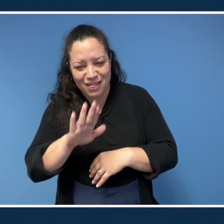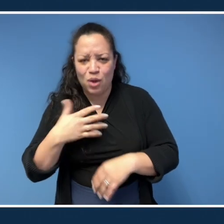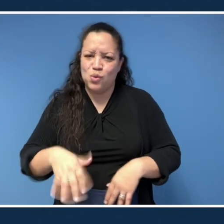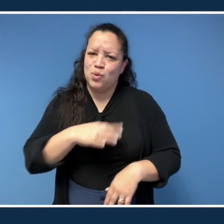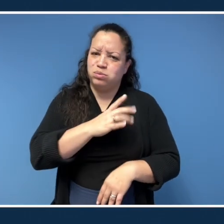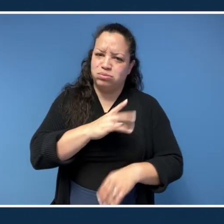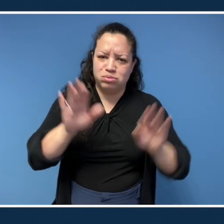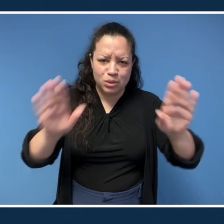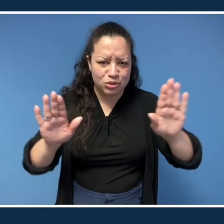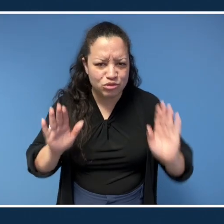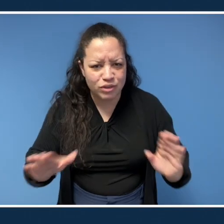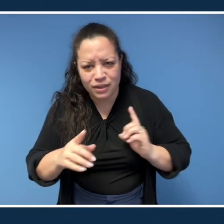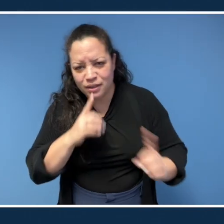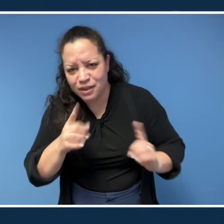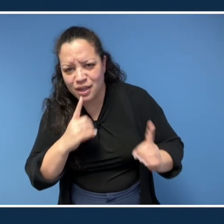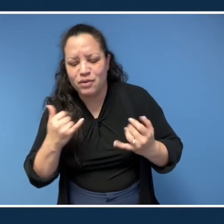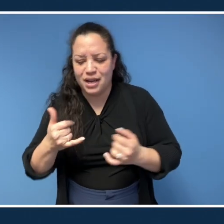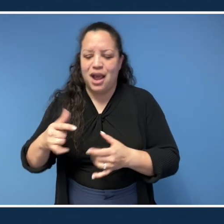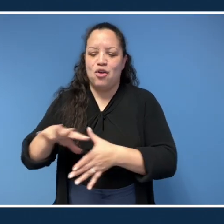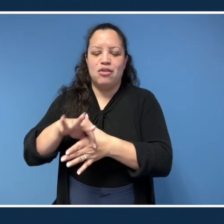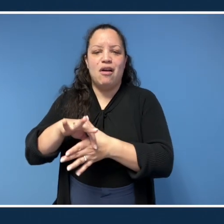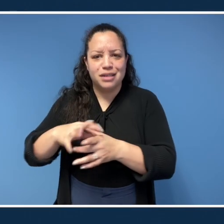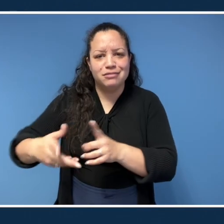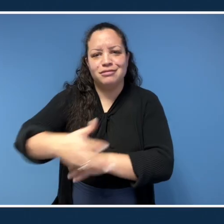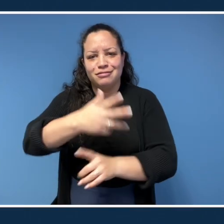It was a great episode and it was a way to build some context in terms of